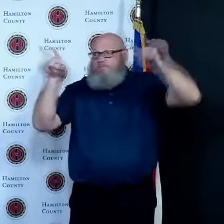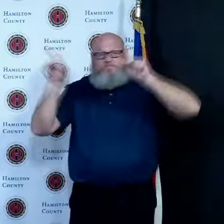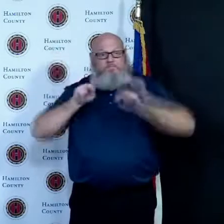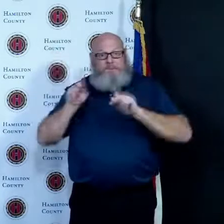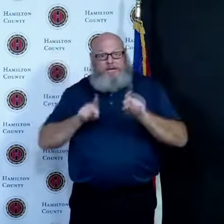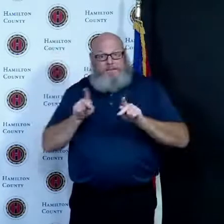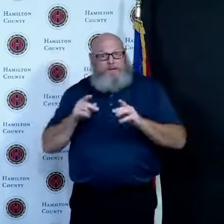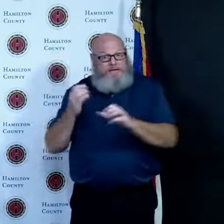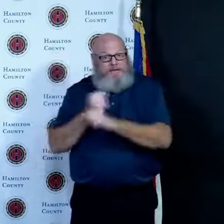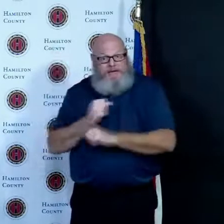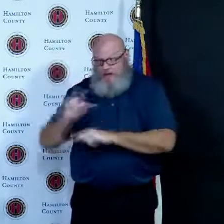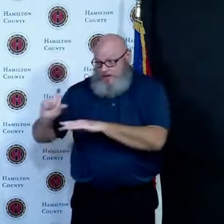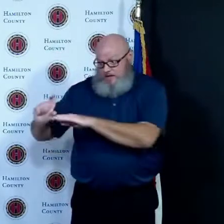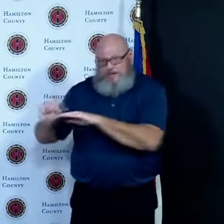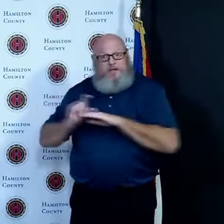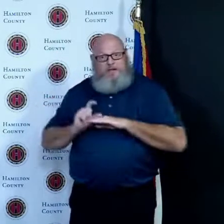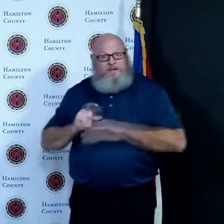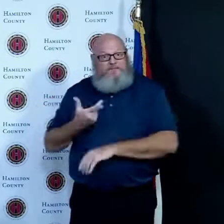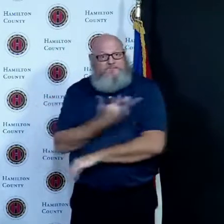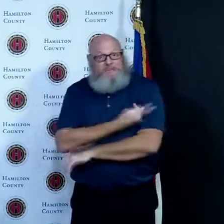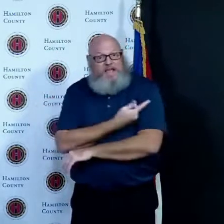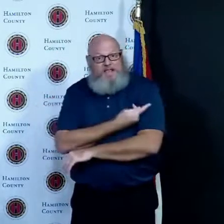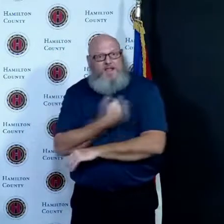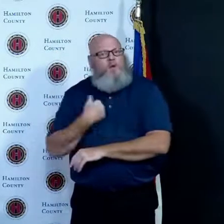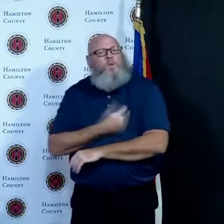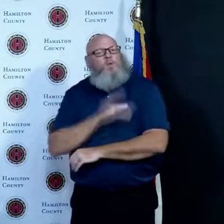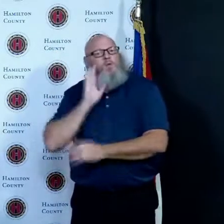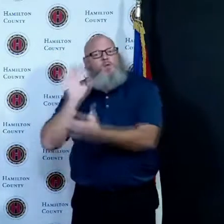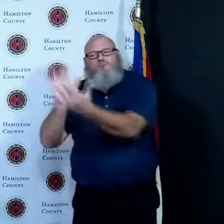to appointments getting registered all that kind of stuff I know that all the